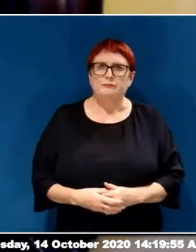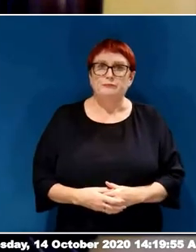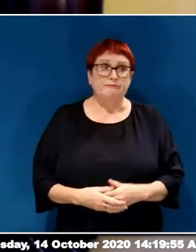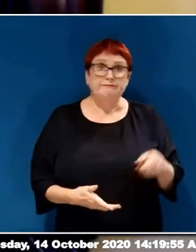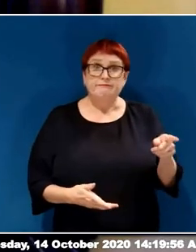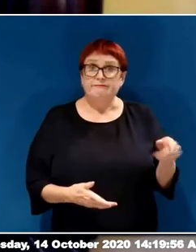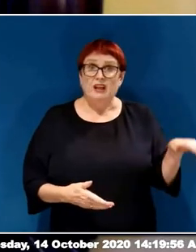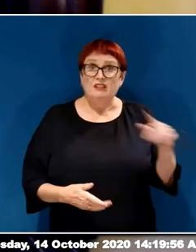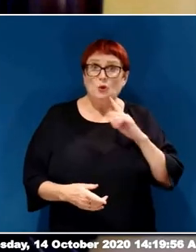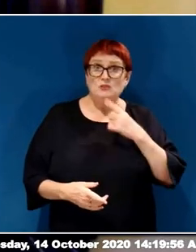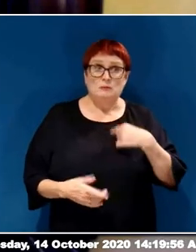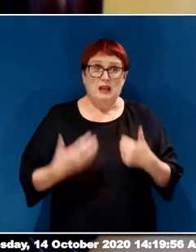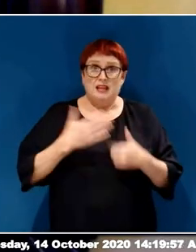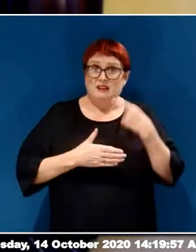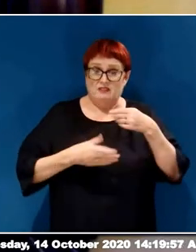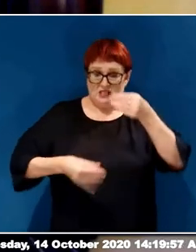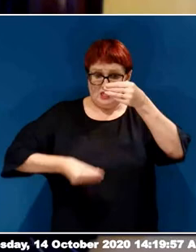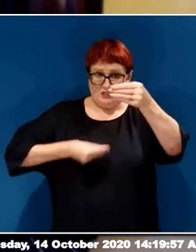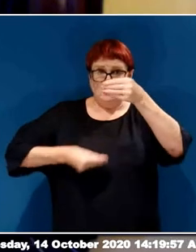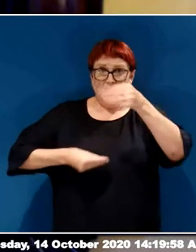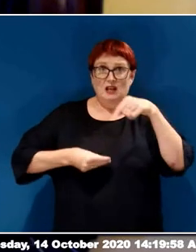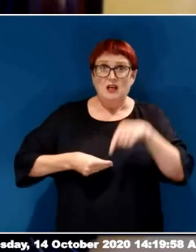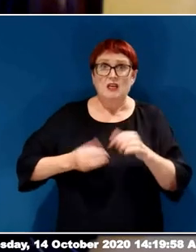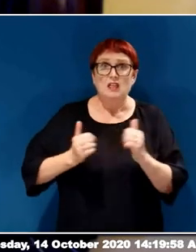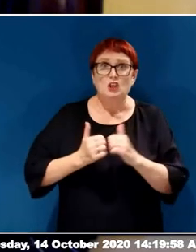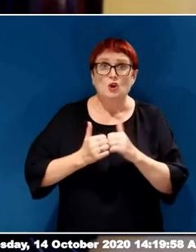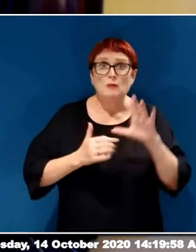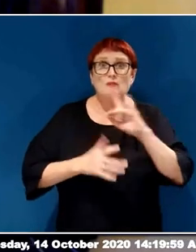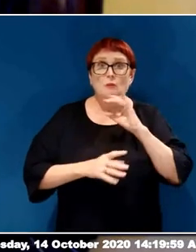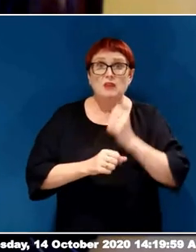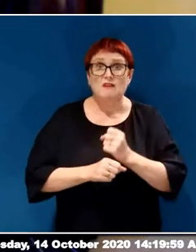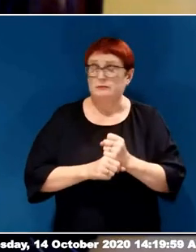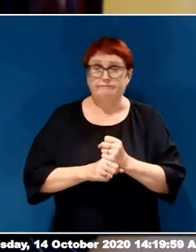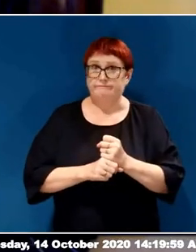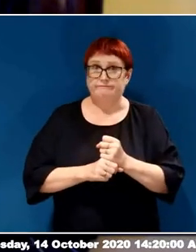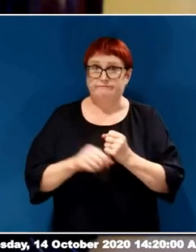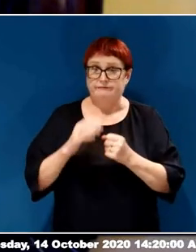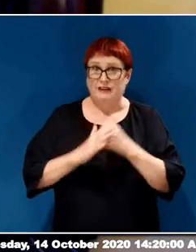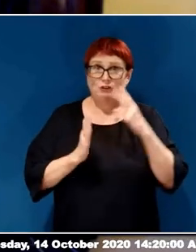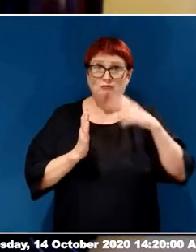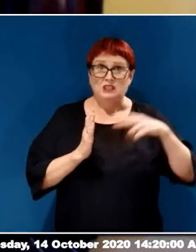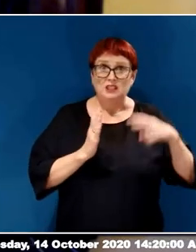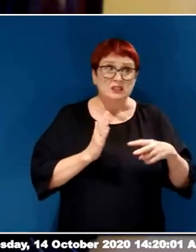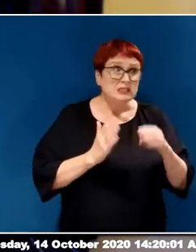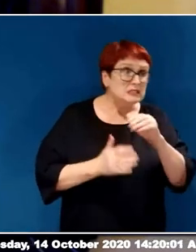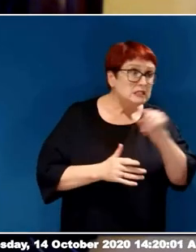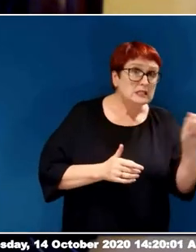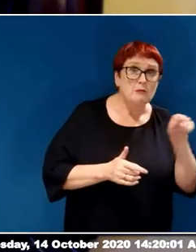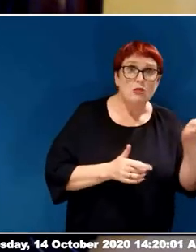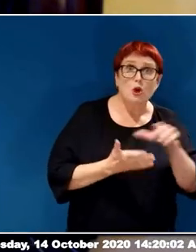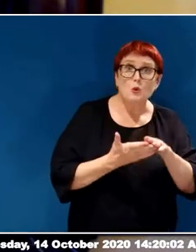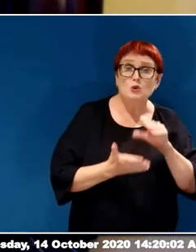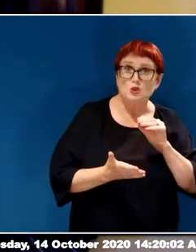course, and some of these are teachers with some decades of experience who have undertaken annual professional learning.